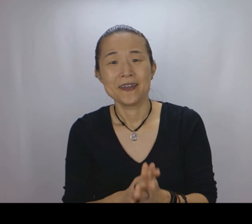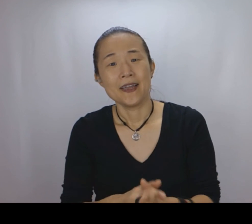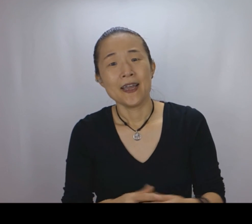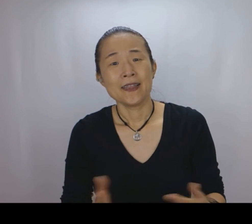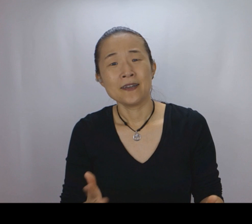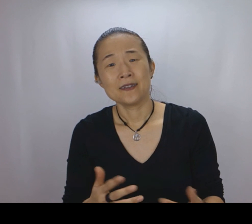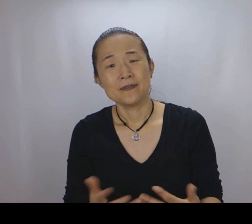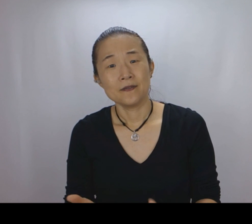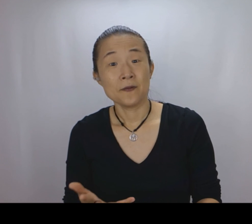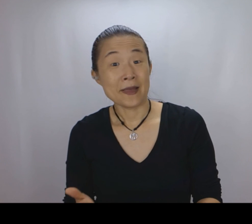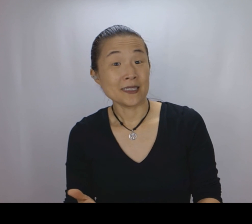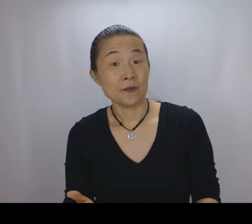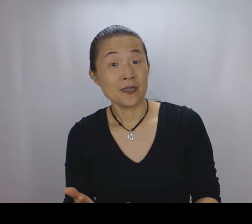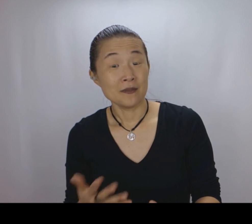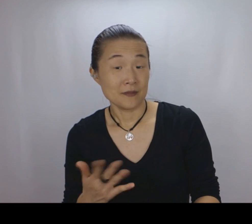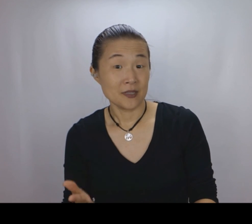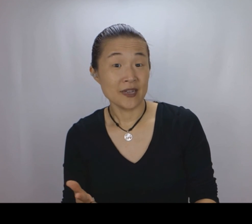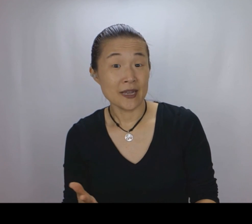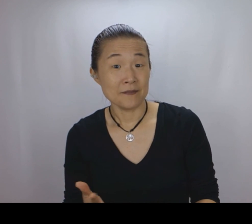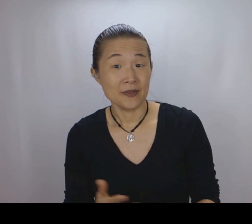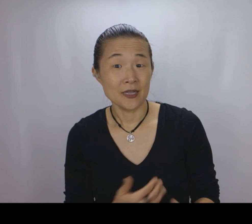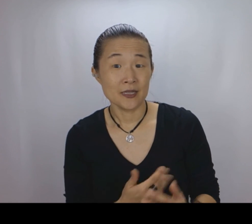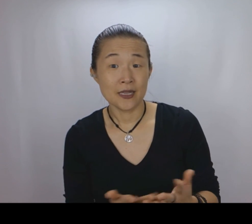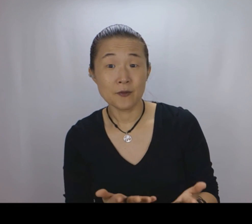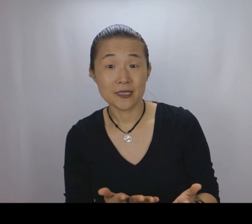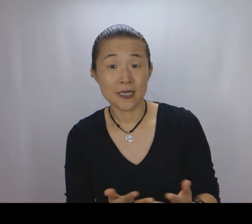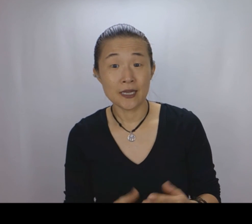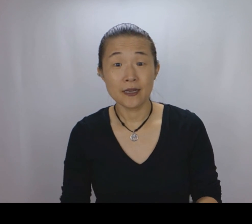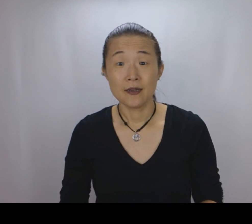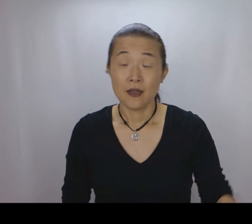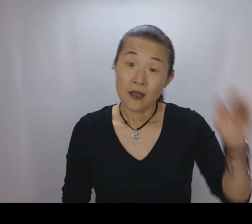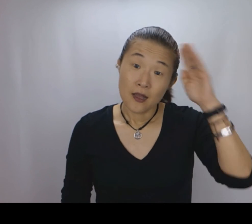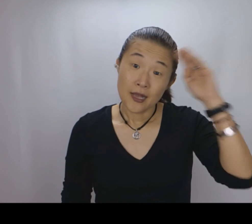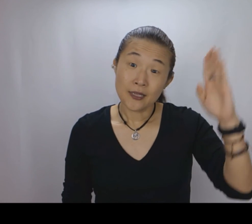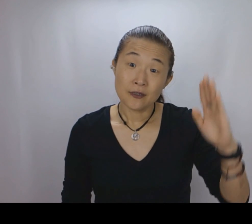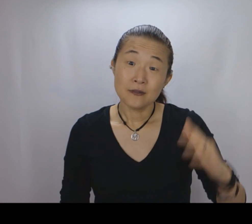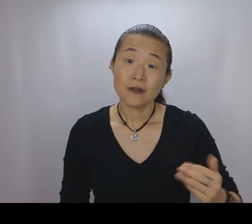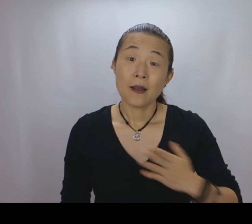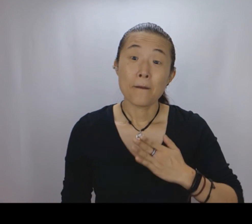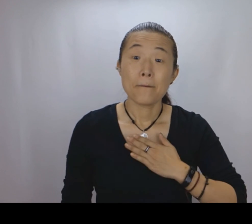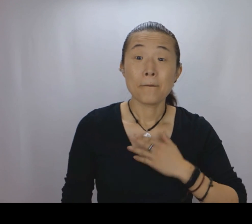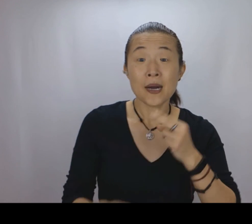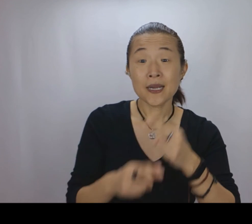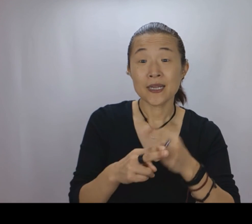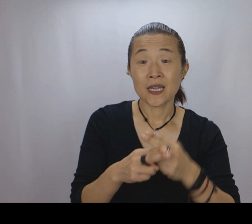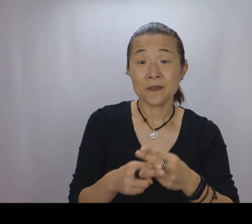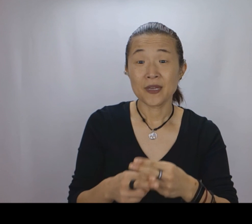and like you ask someone their name and then they would say, "Hello, my name"